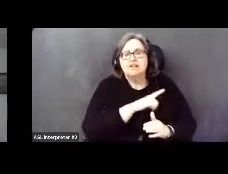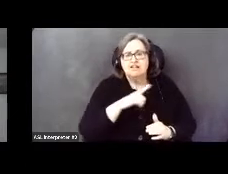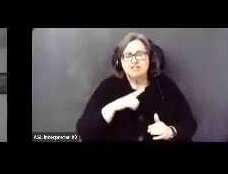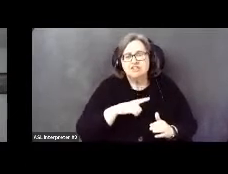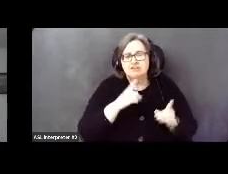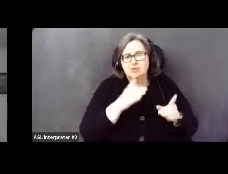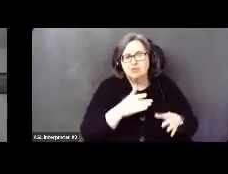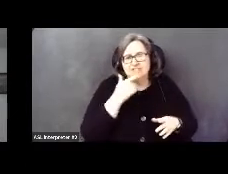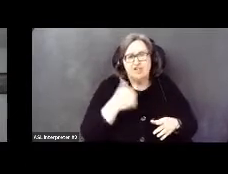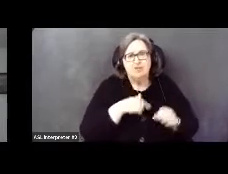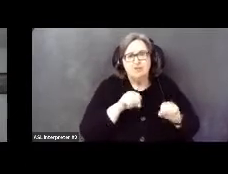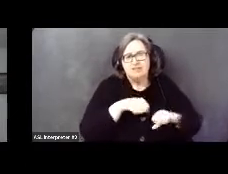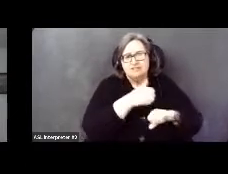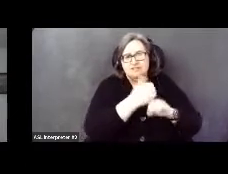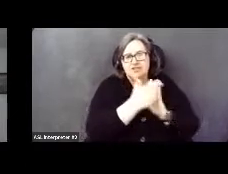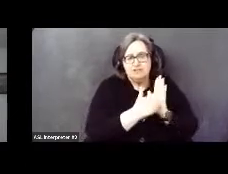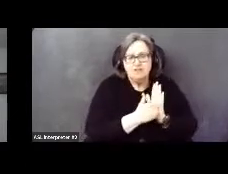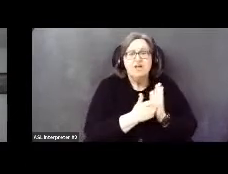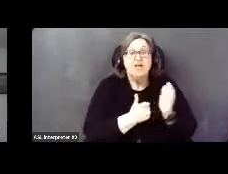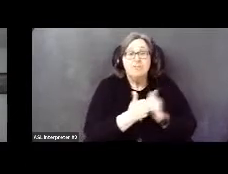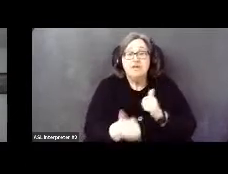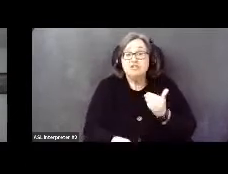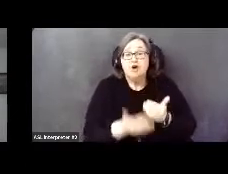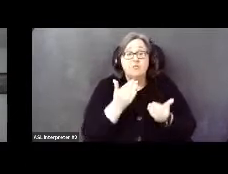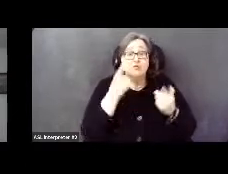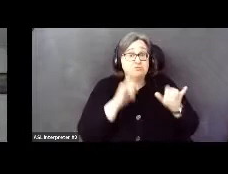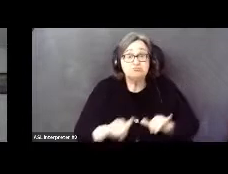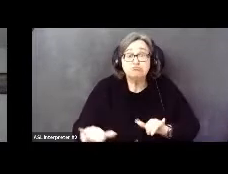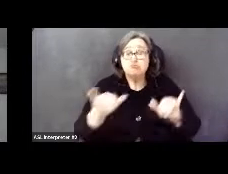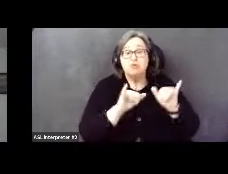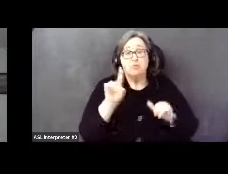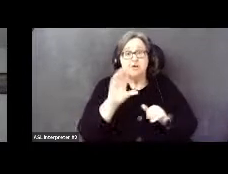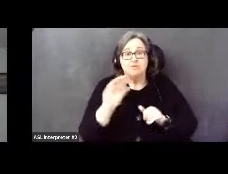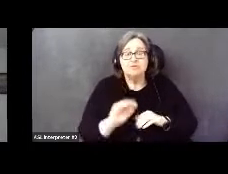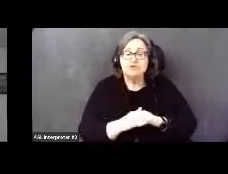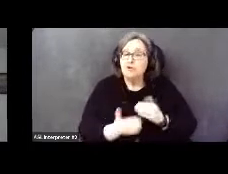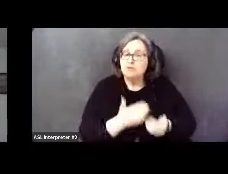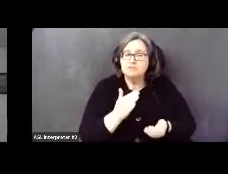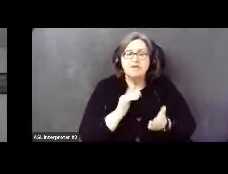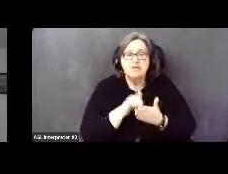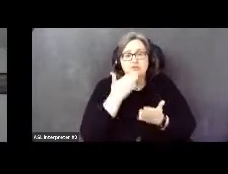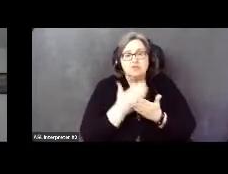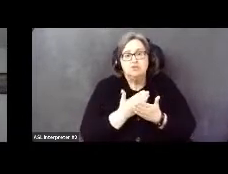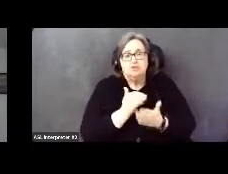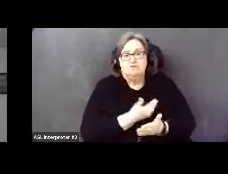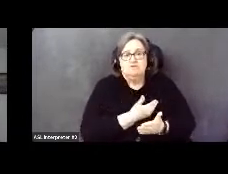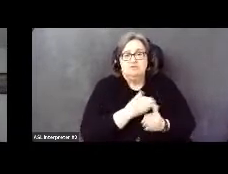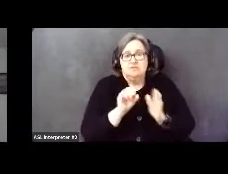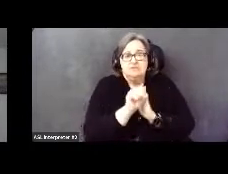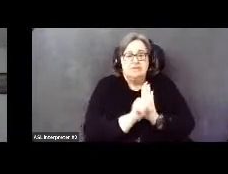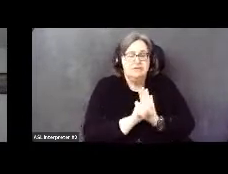did pass unanimously in both houses, that was really good in this state. As you approach